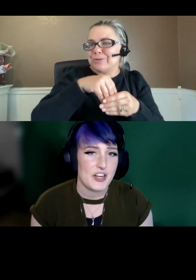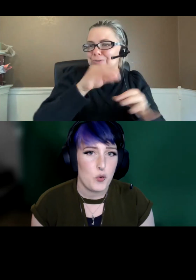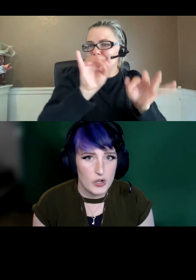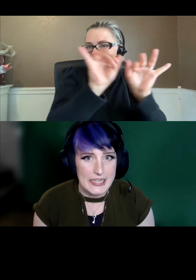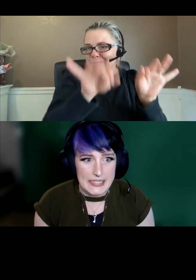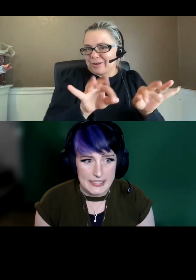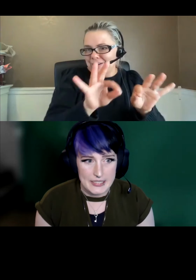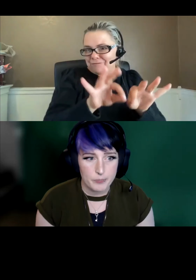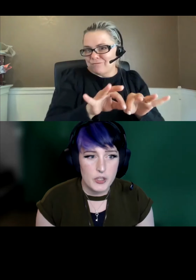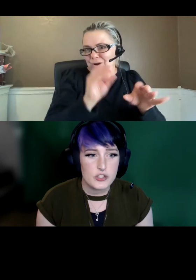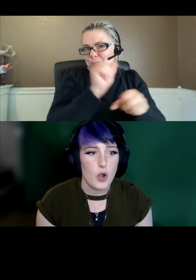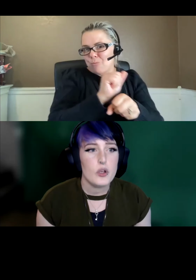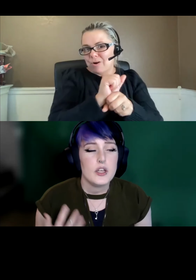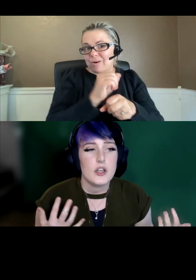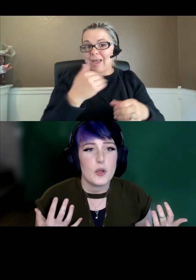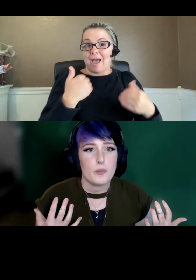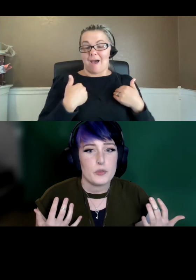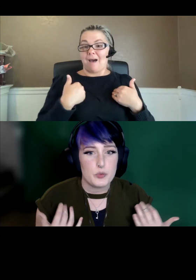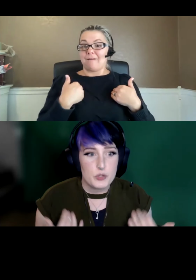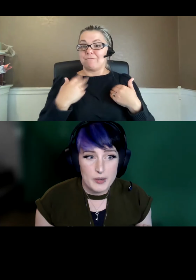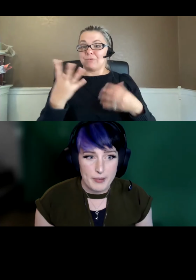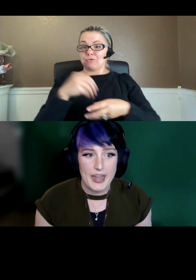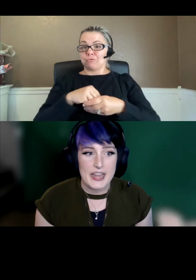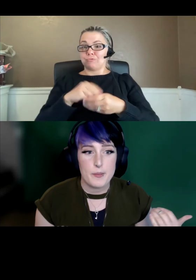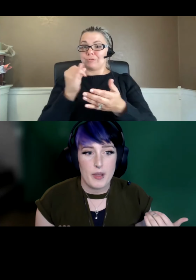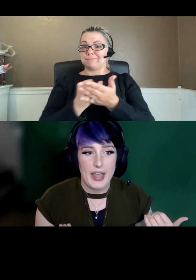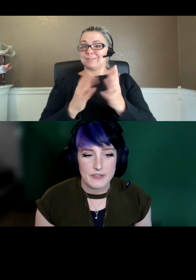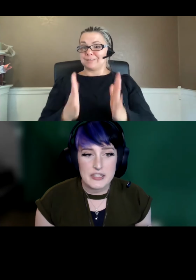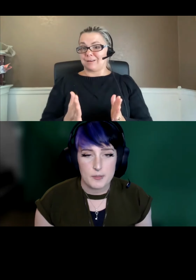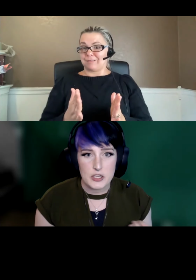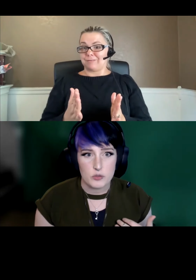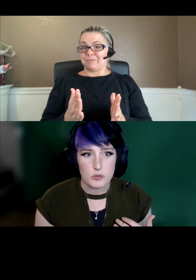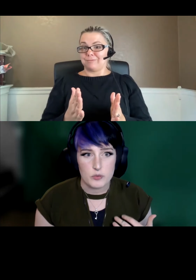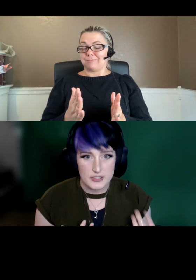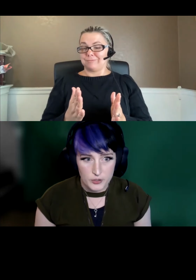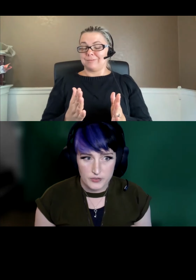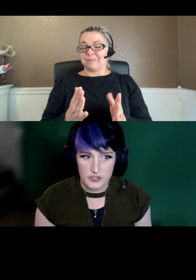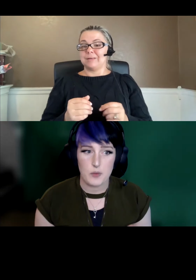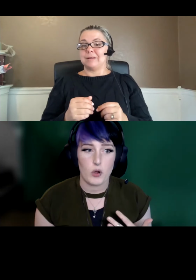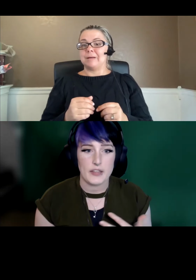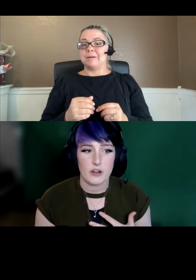designer working in the system. So you do it by having somebody who does inclusive design work and